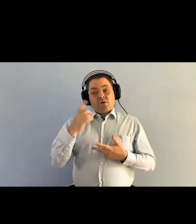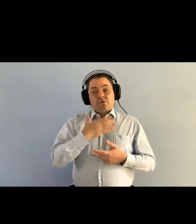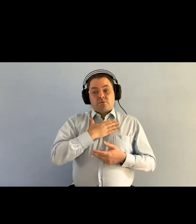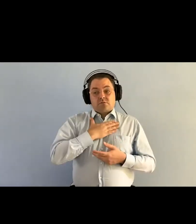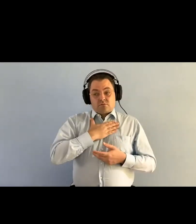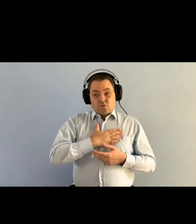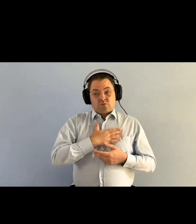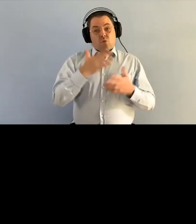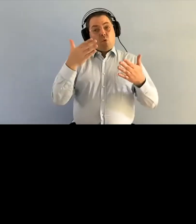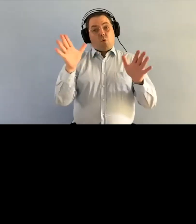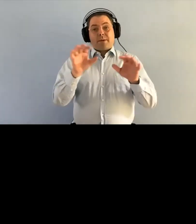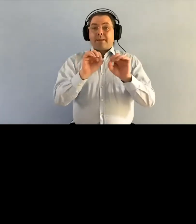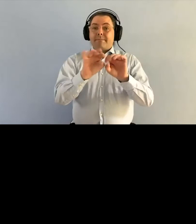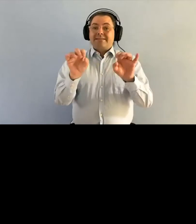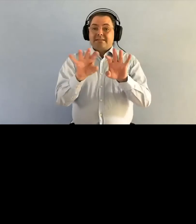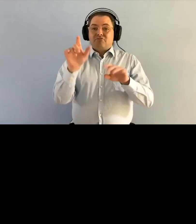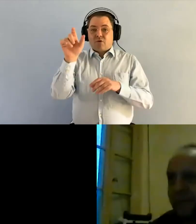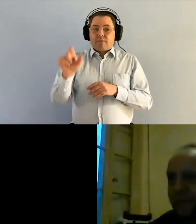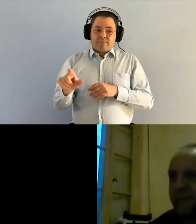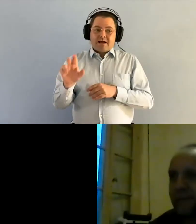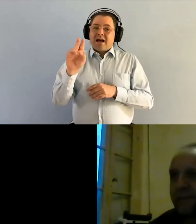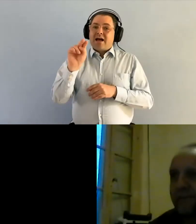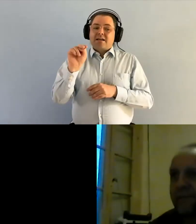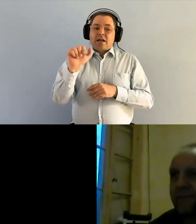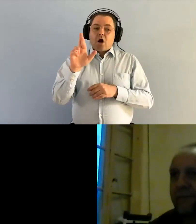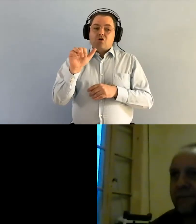I'd like to invite